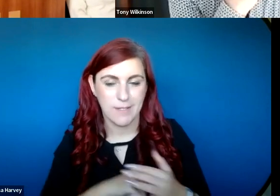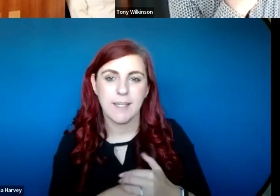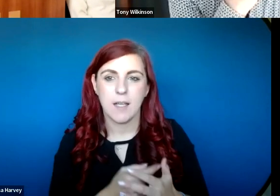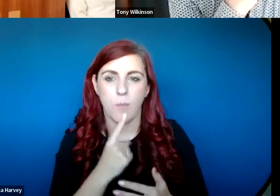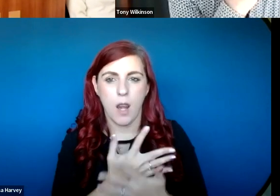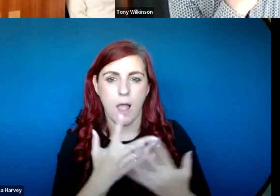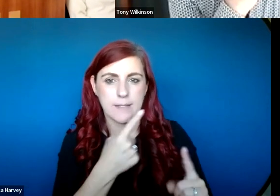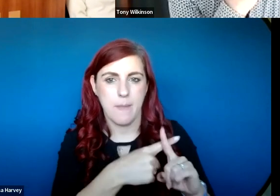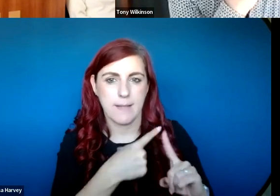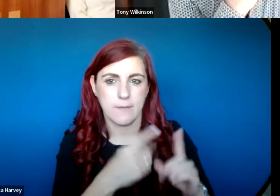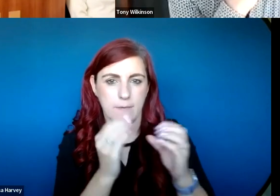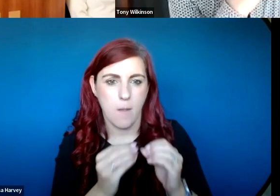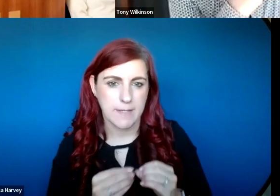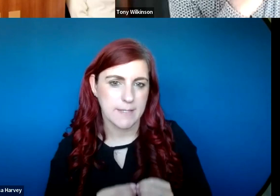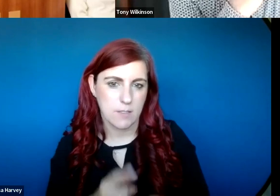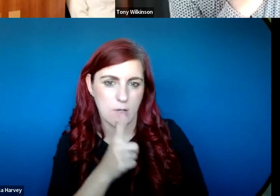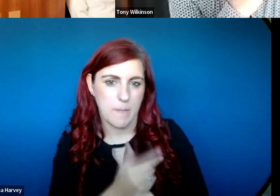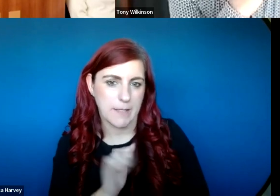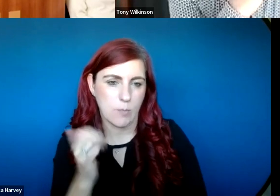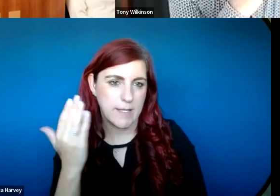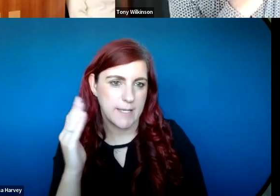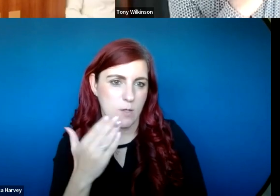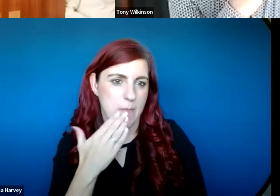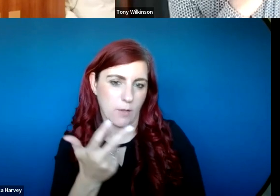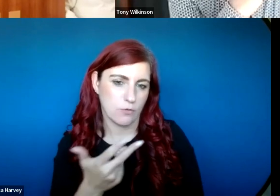comments coming in about the presentations, so thank you very much.